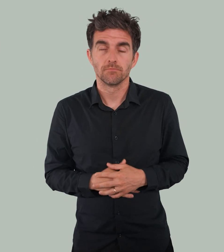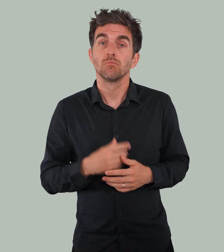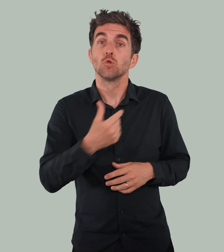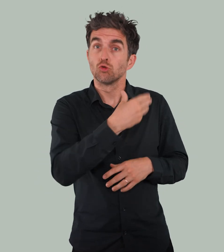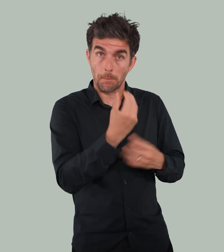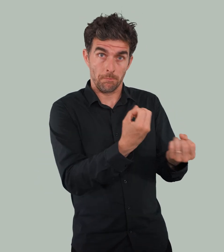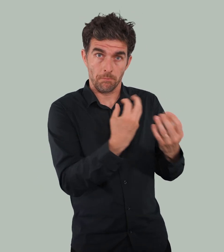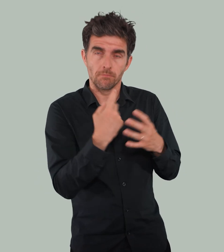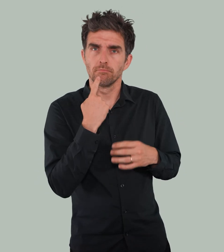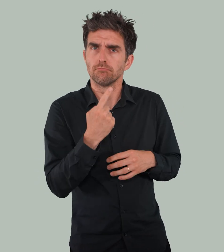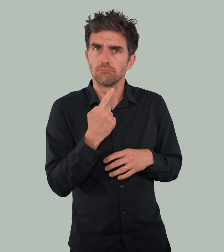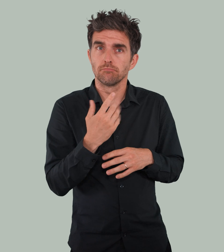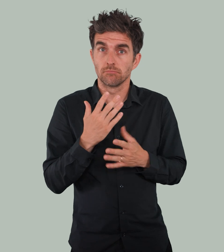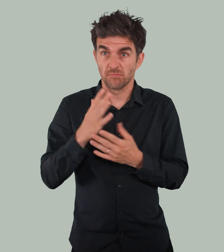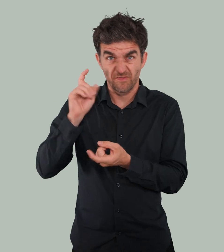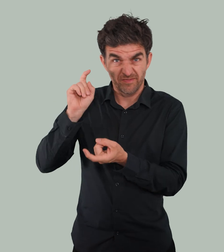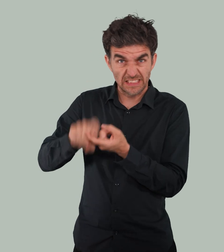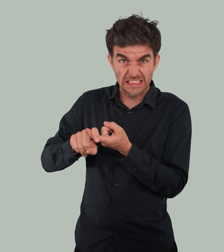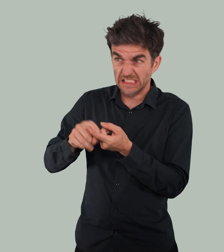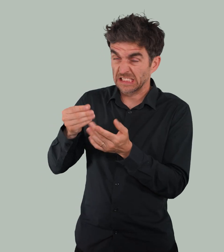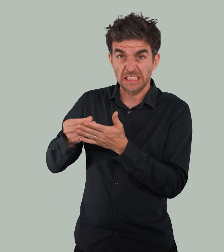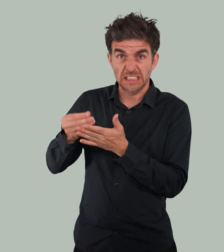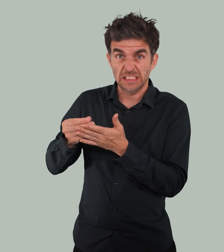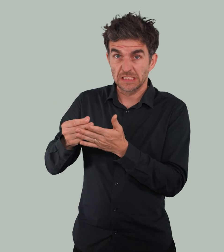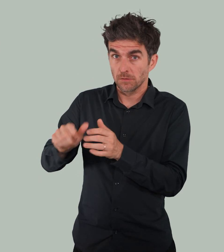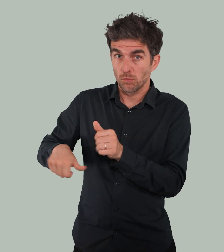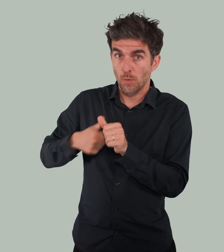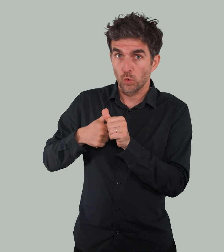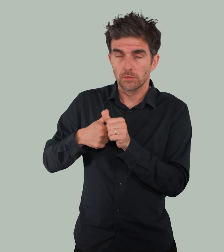41. Some respondents say that fixed levels of financial support